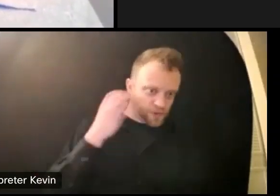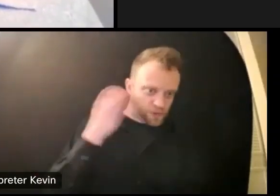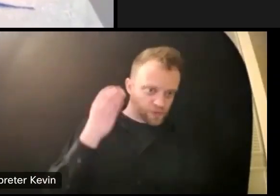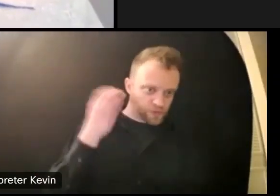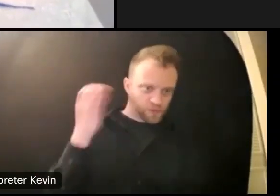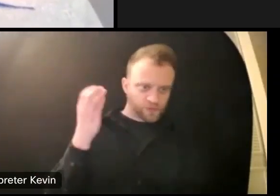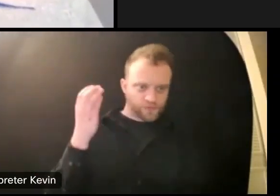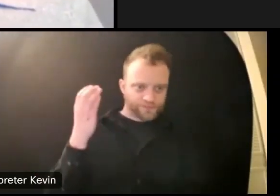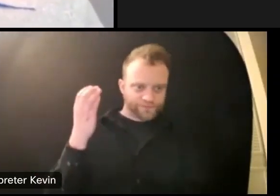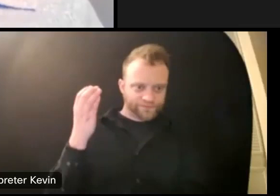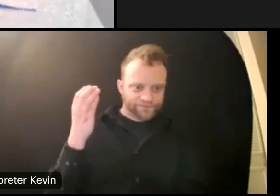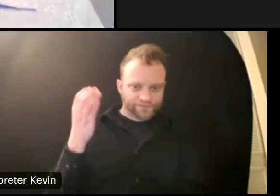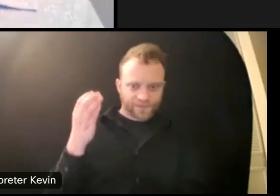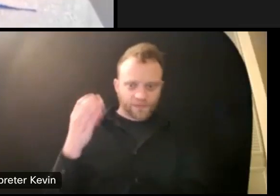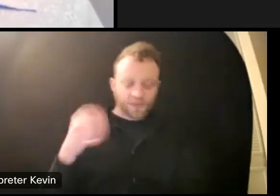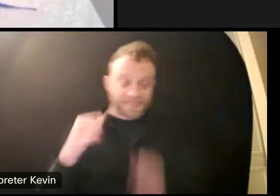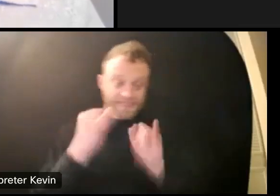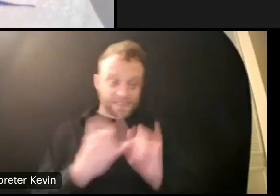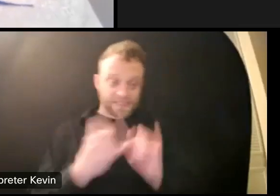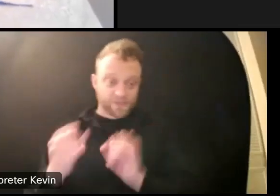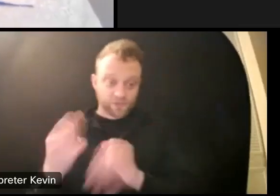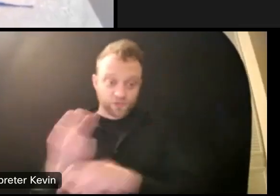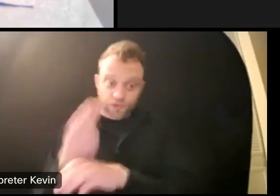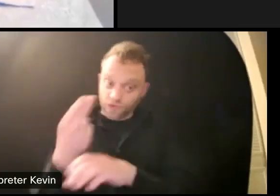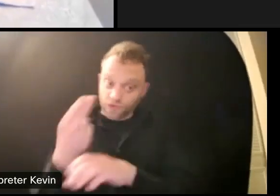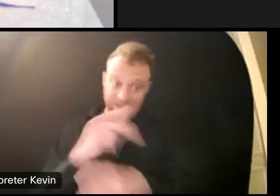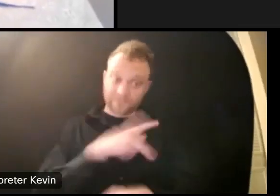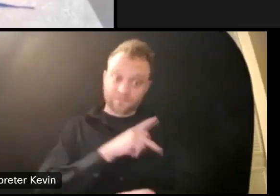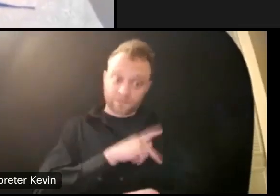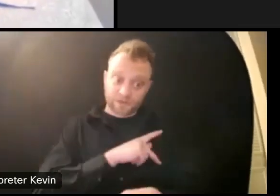and individuals use their personal phones. We've had other Commissions where they had